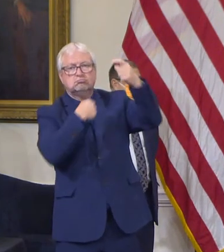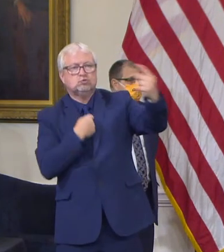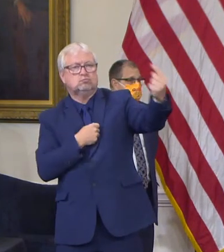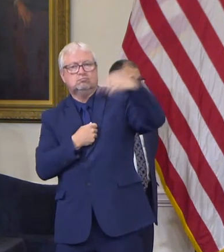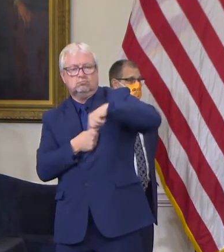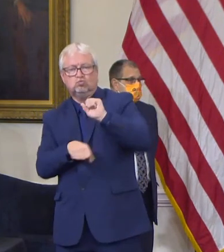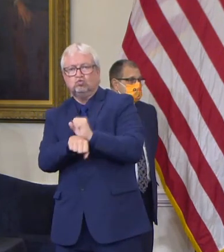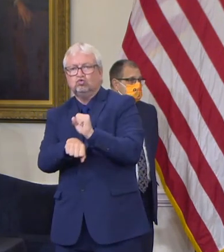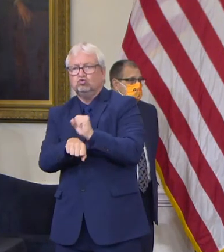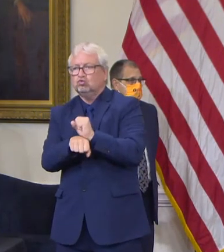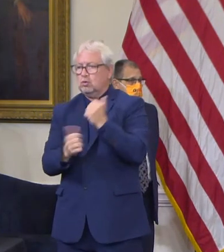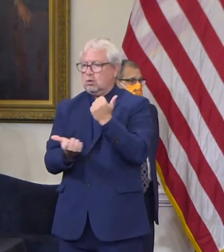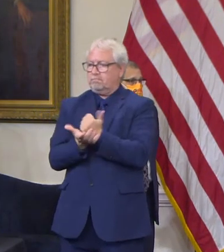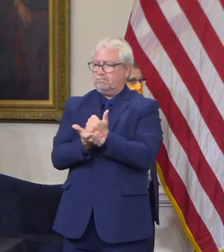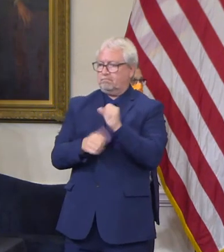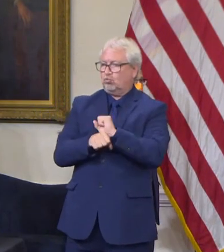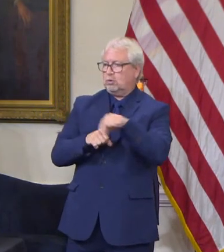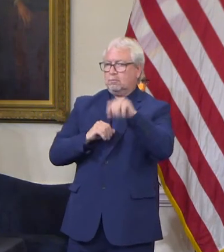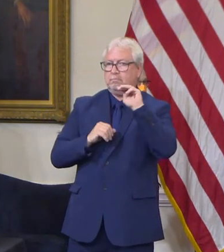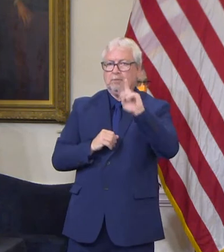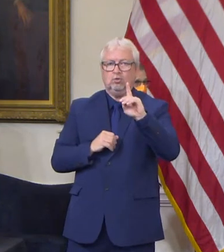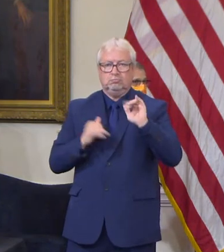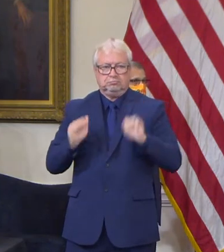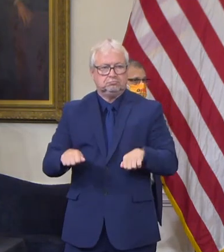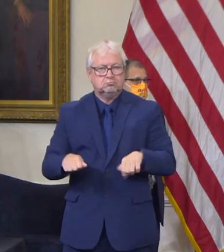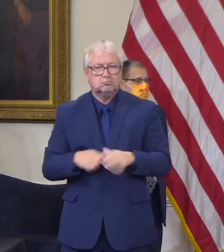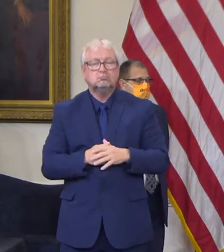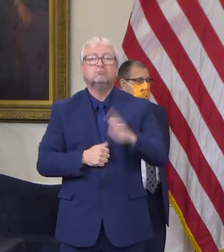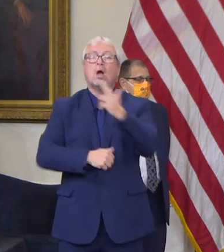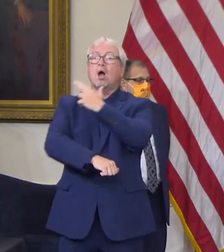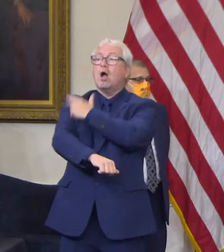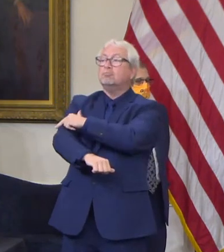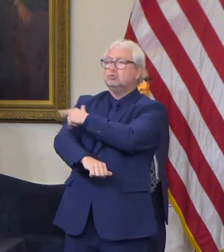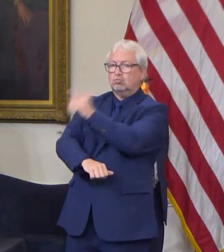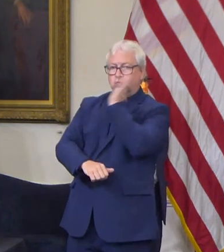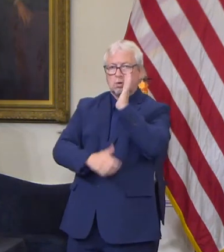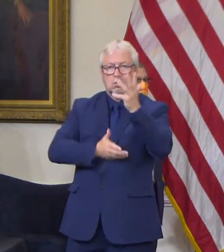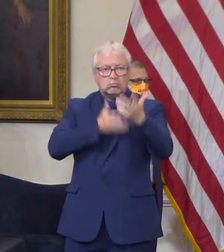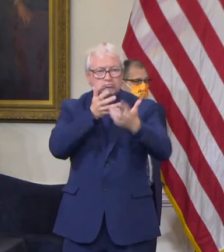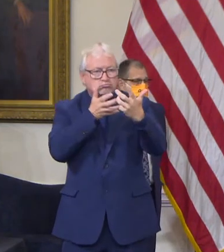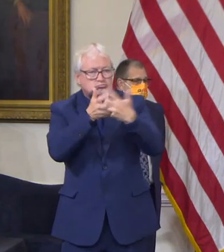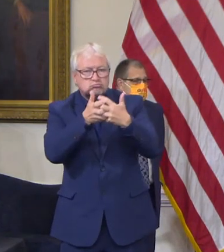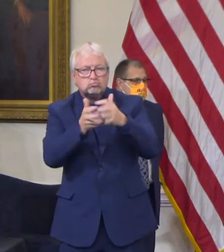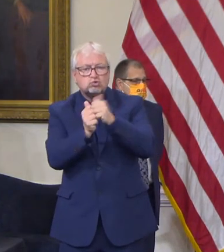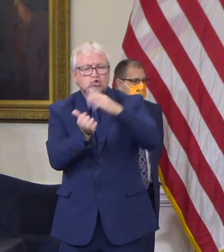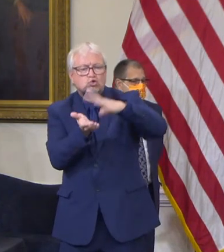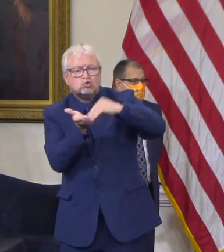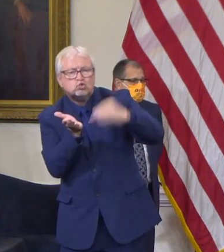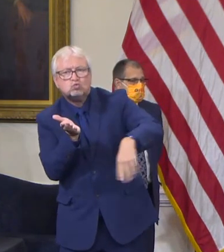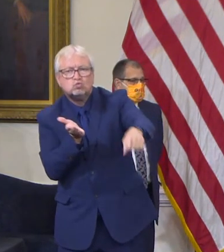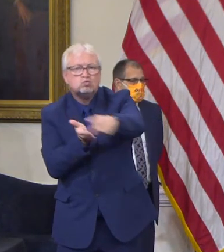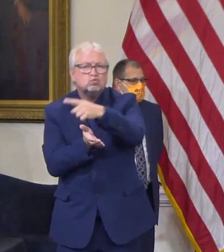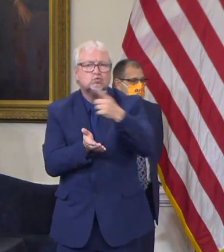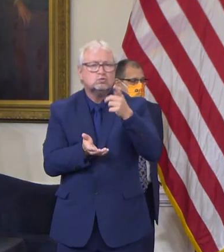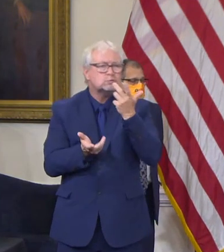State health officials are also strongly encouraging hospital systems to utilize nursing students, nursing assistants, and physician assistants as force